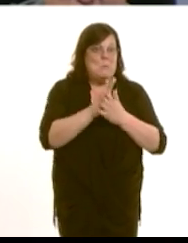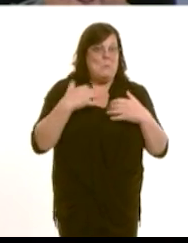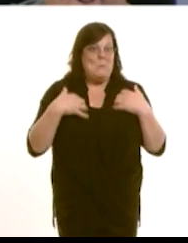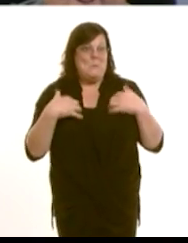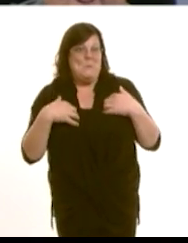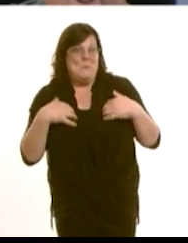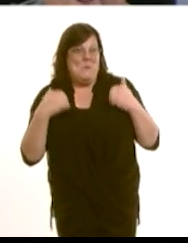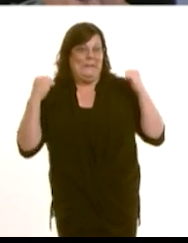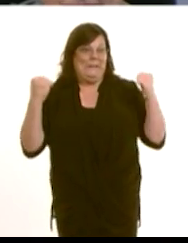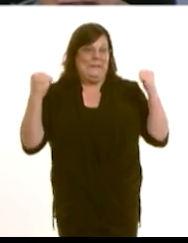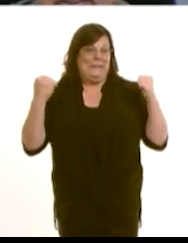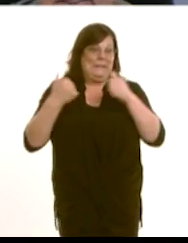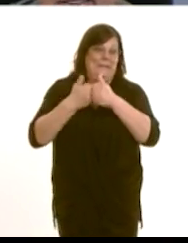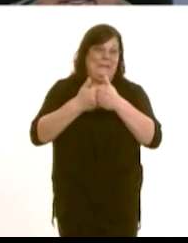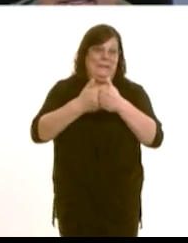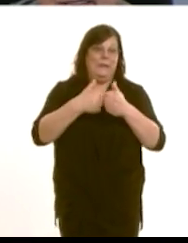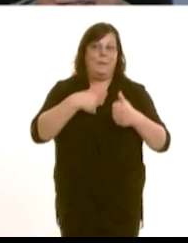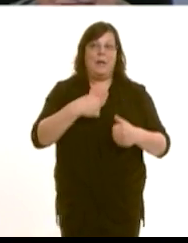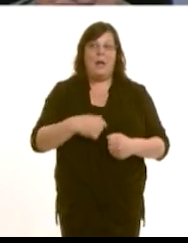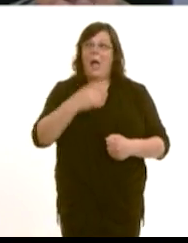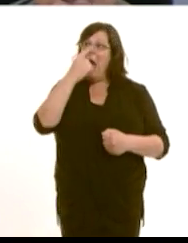I could probably even talk about the offside rule if I tried hard enough.